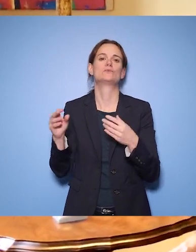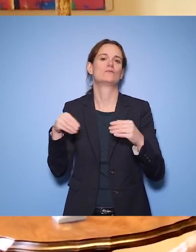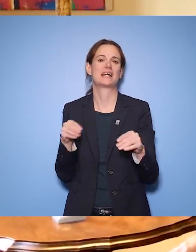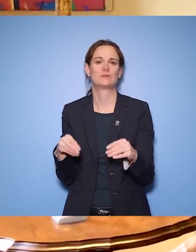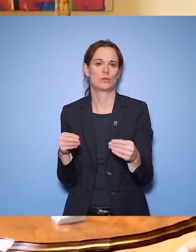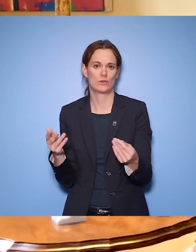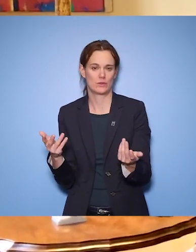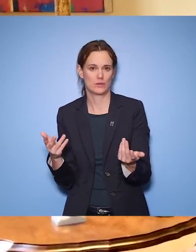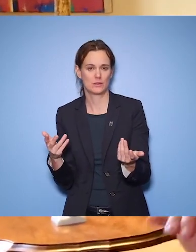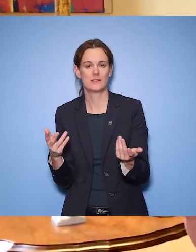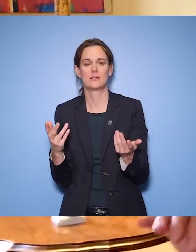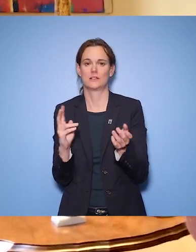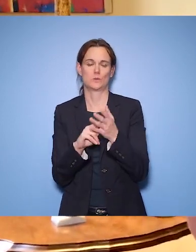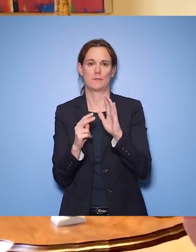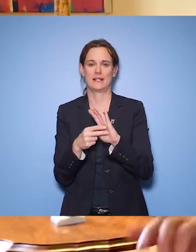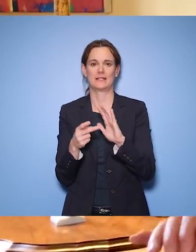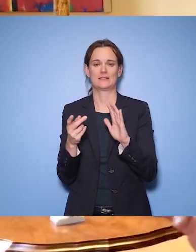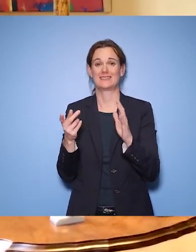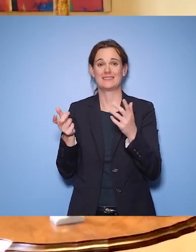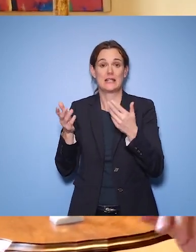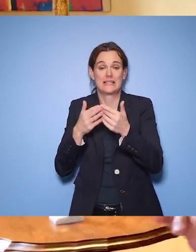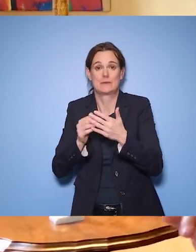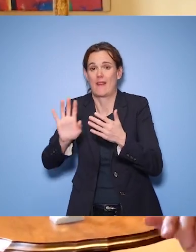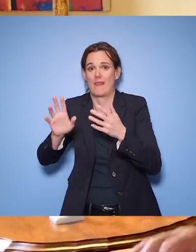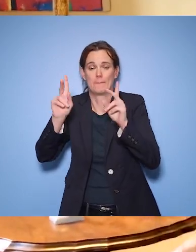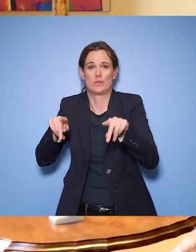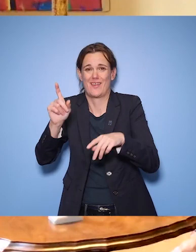importantly flexibly so it can respond to whatever the particular needs of a student